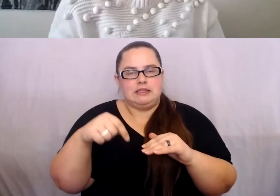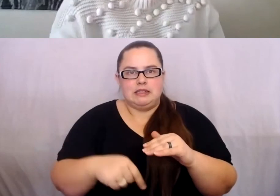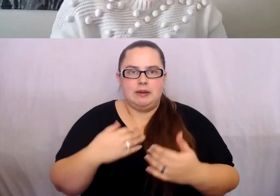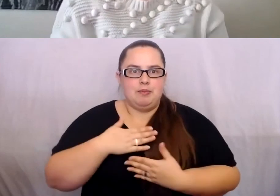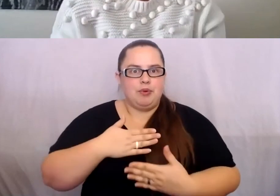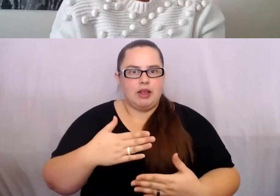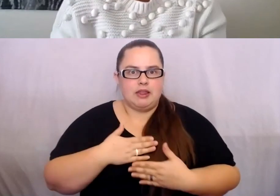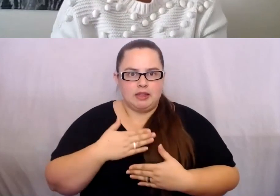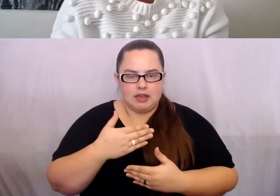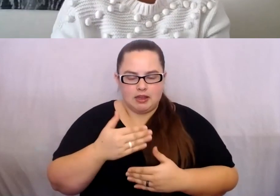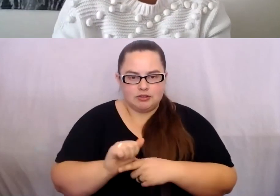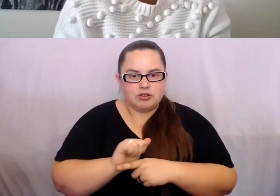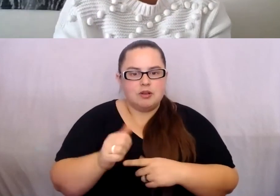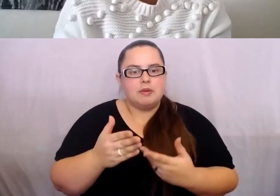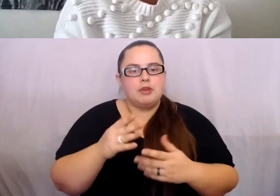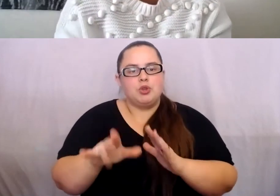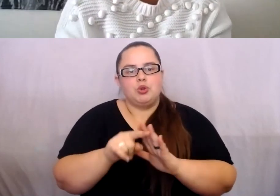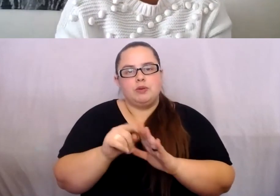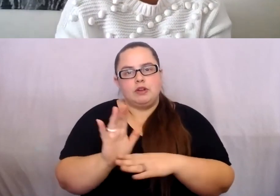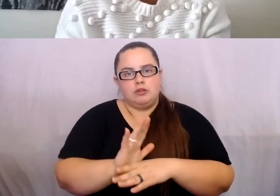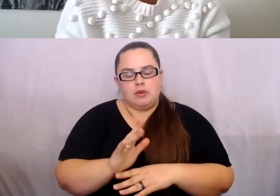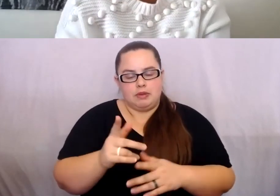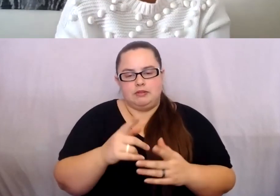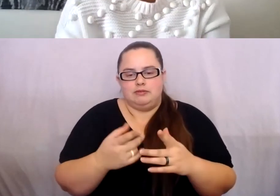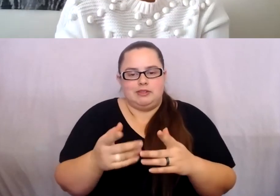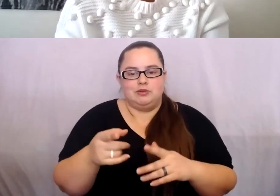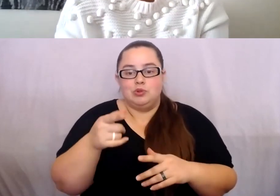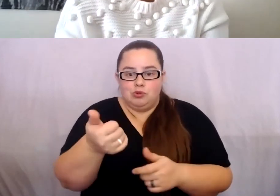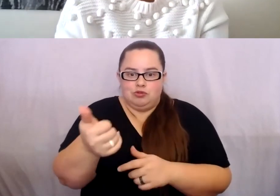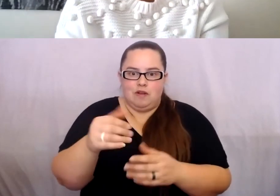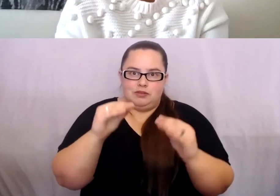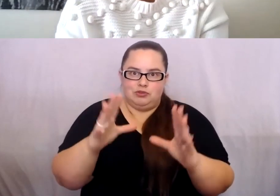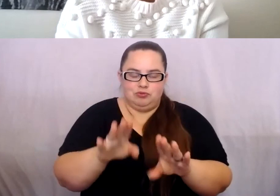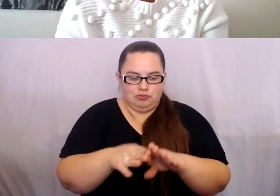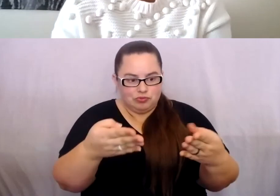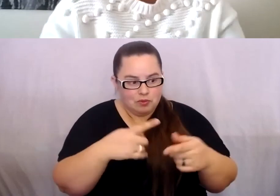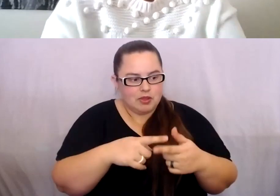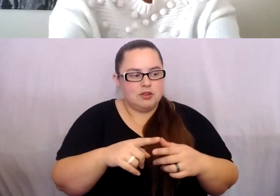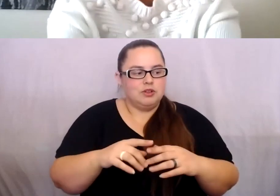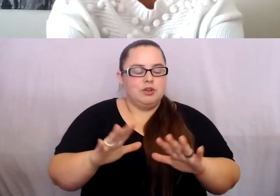Let's kind of prep the table, you know, maybe you just put on a visualization video